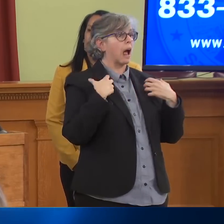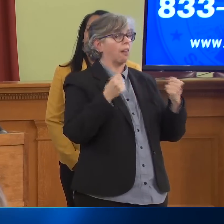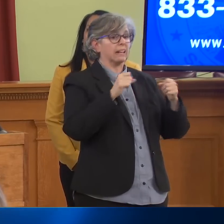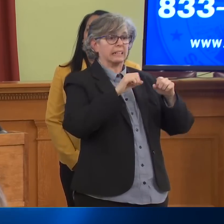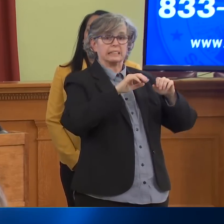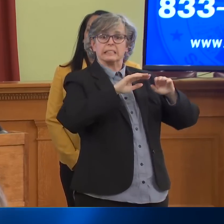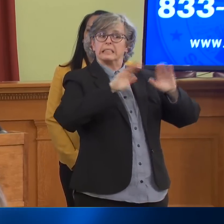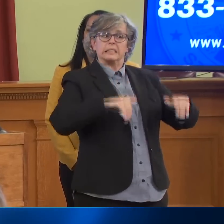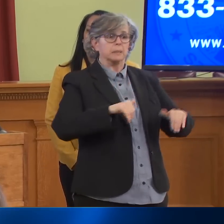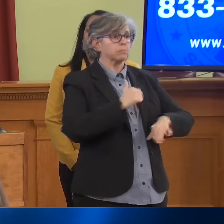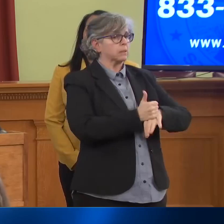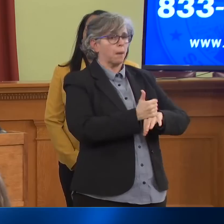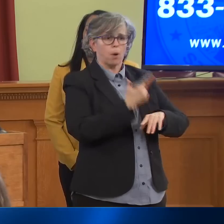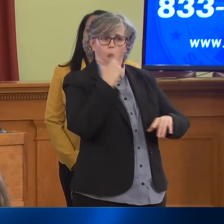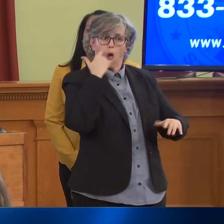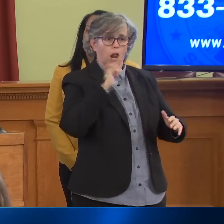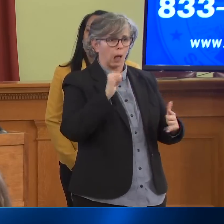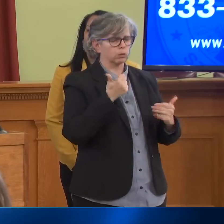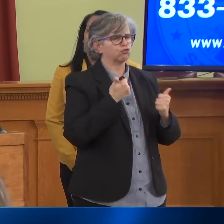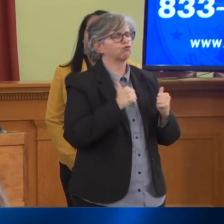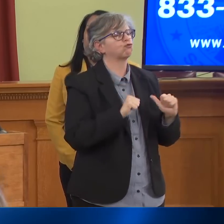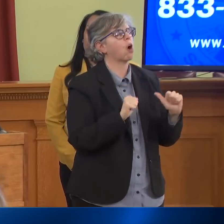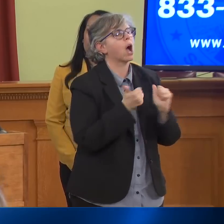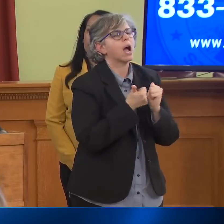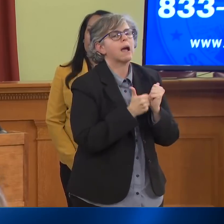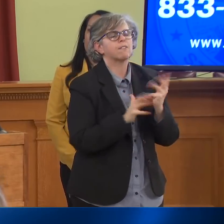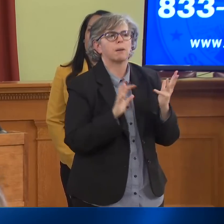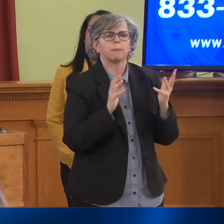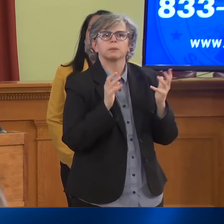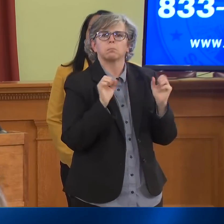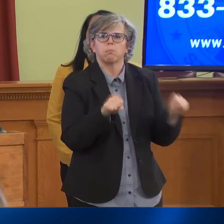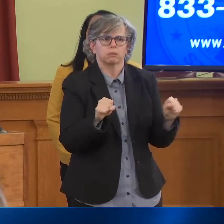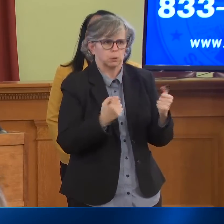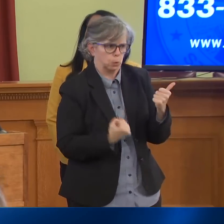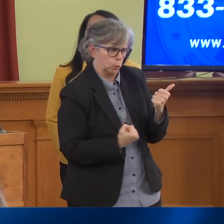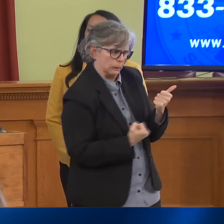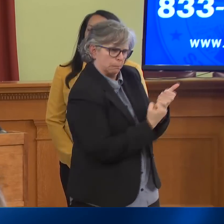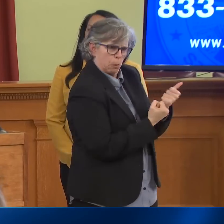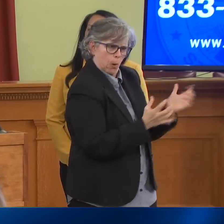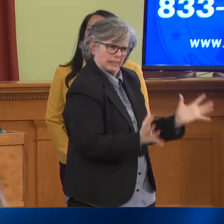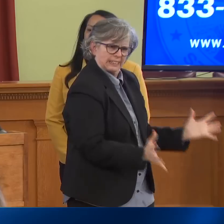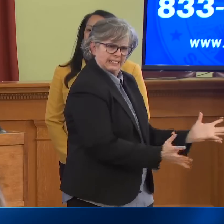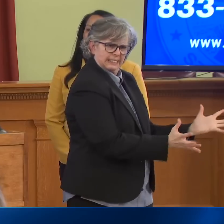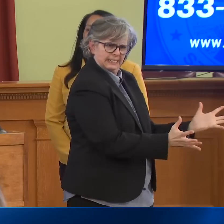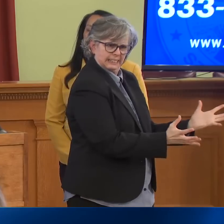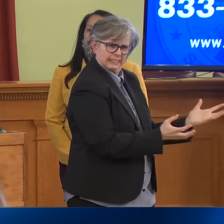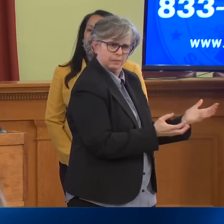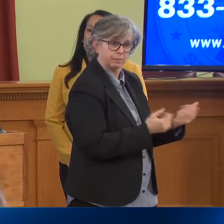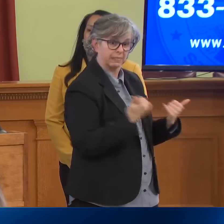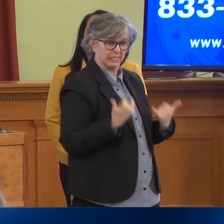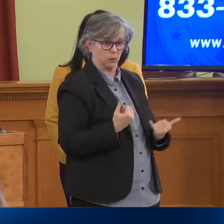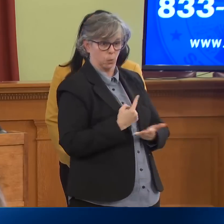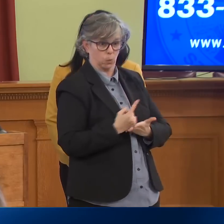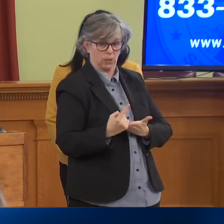AND MEETING THE NEEDS OF OHIOANS WITH THESE CONDITIONS. THIS BEHAVIORAL HEALTH SYSTEM IS WHAT WE ARE MAKING EVERY